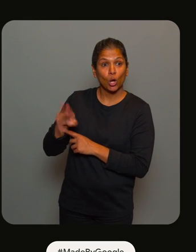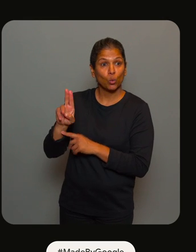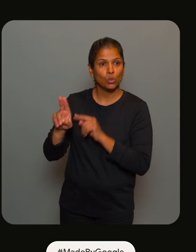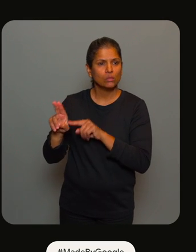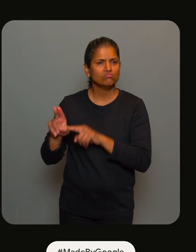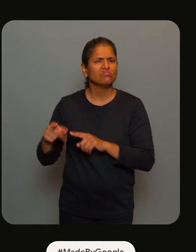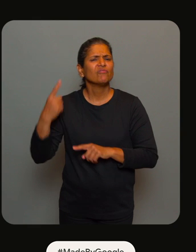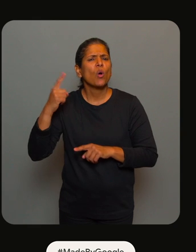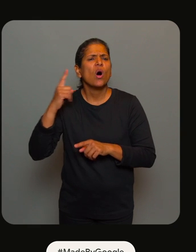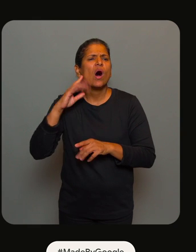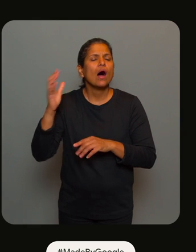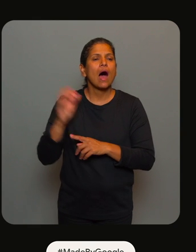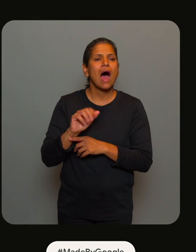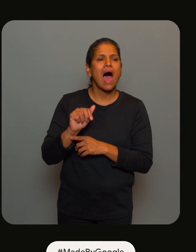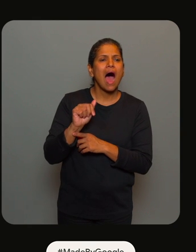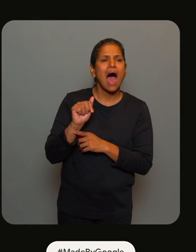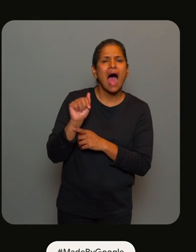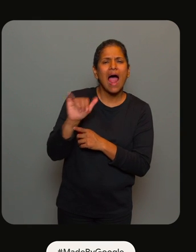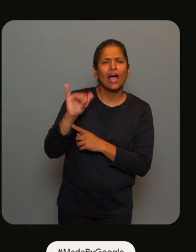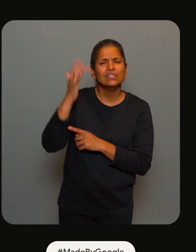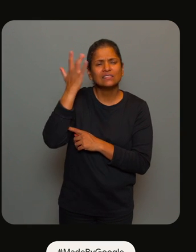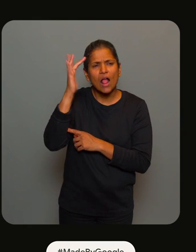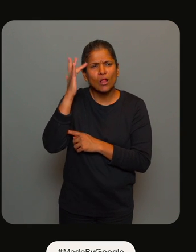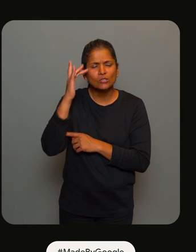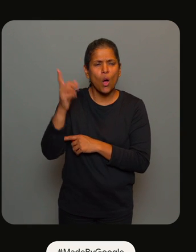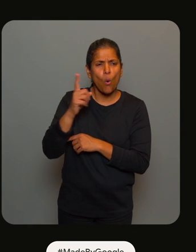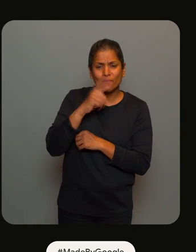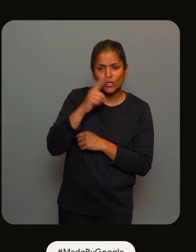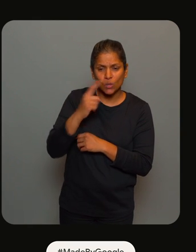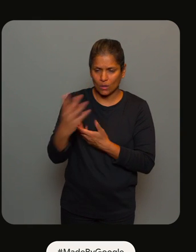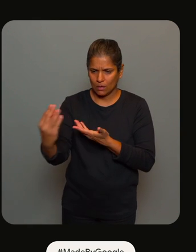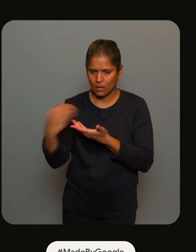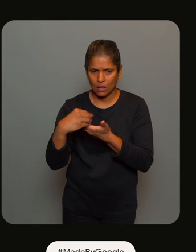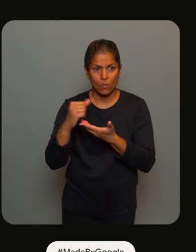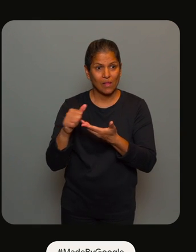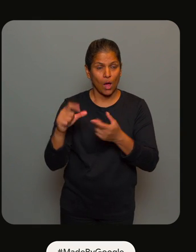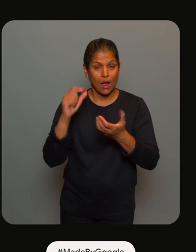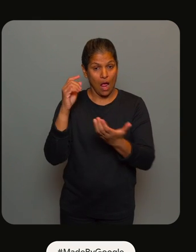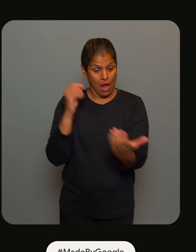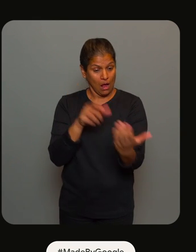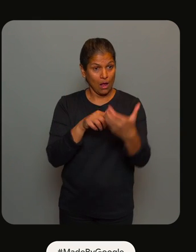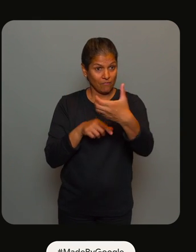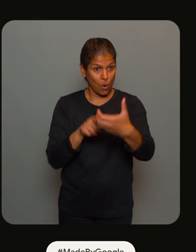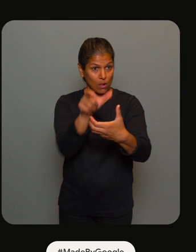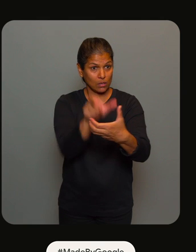intelligence directly to the phone. And the entire Tensor G2 chip has been designed to ensure